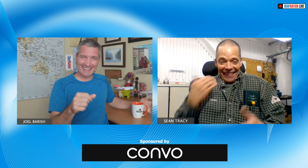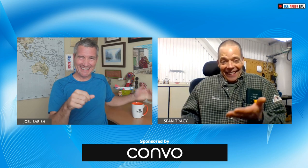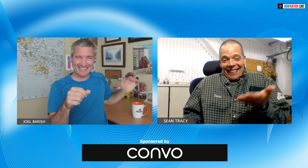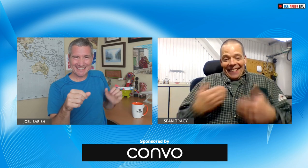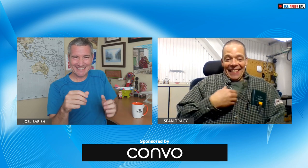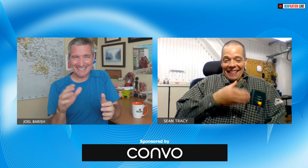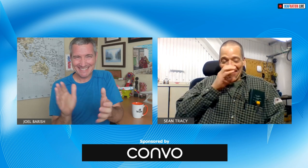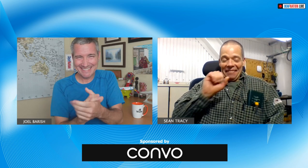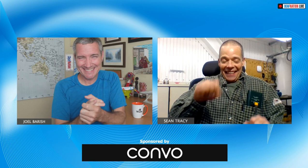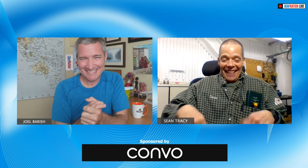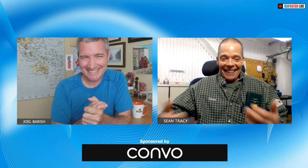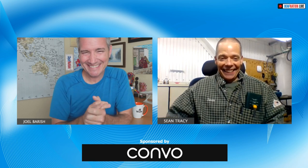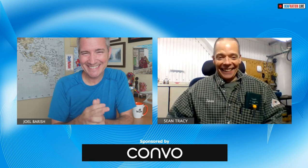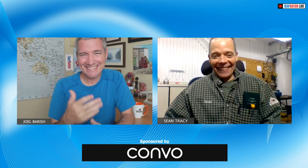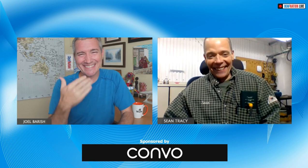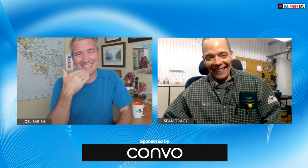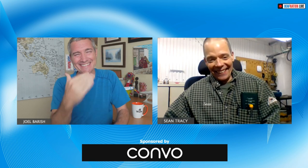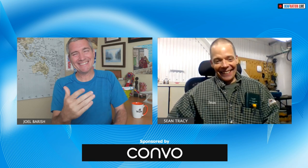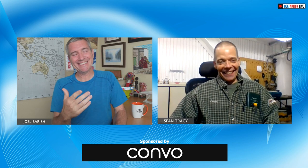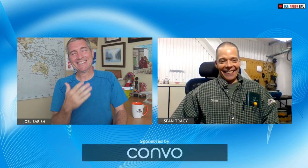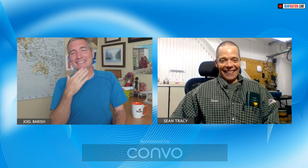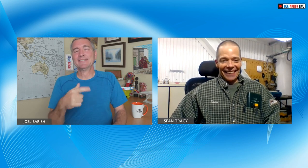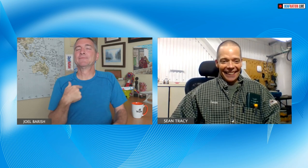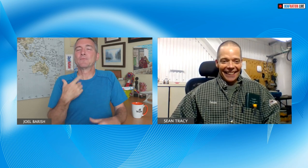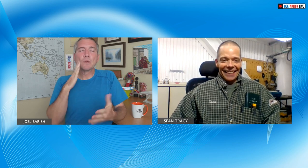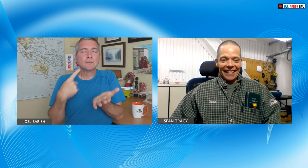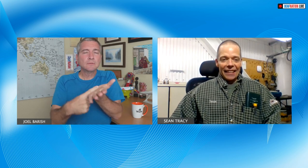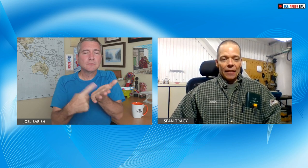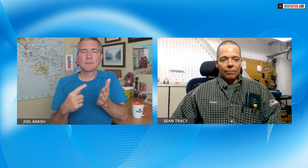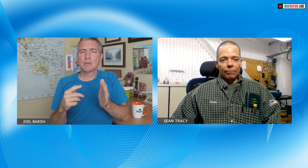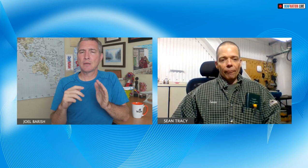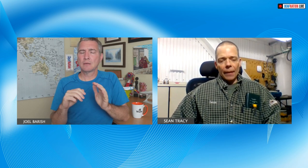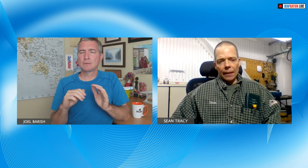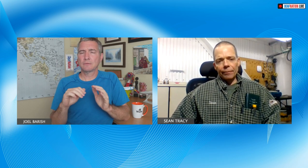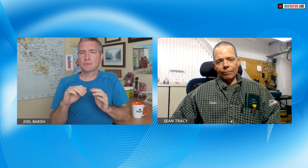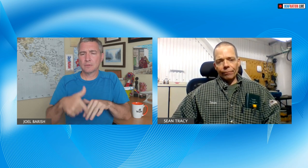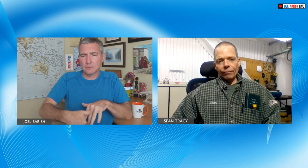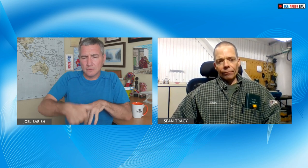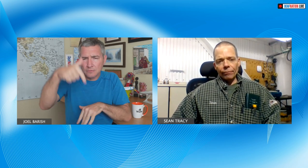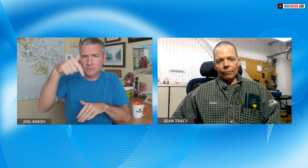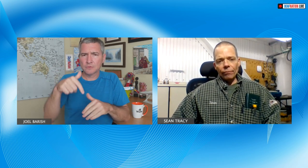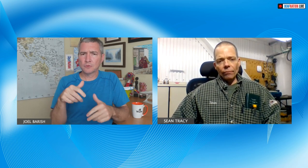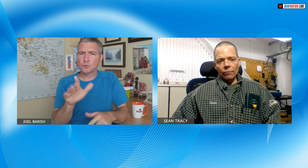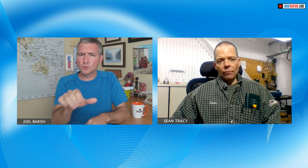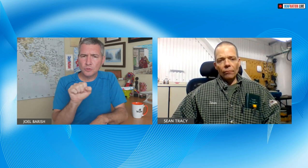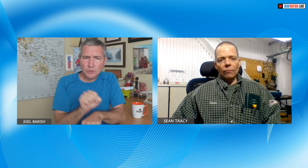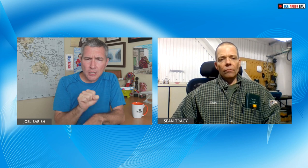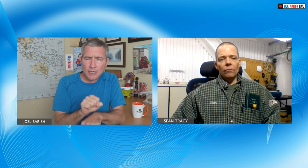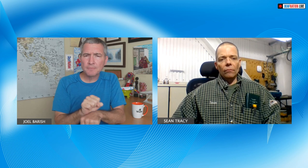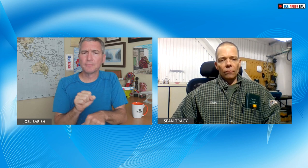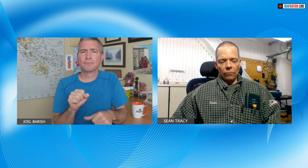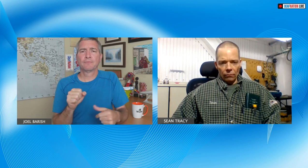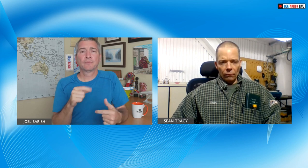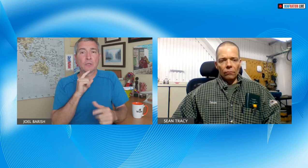If they bring it up, I could. That's funny! So today we will talk about how oil drilling works and more about your job.